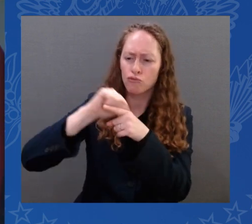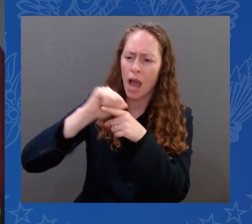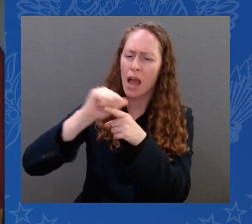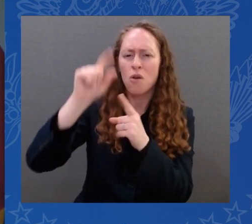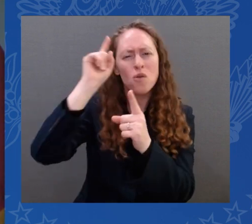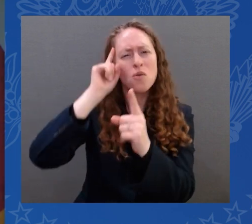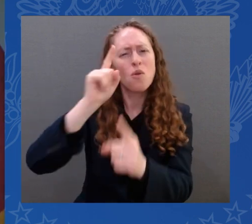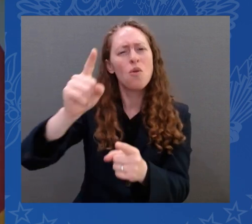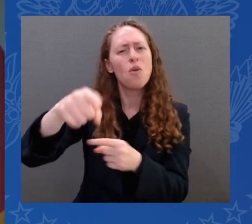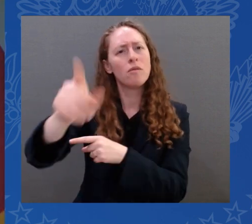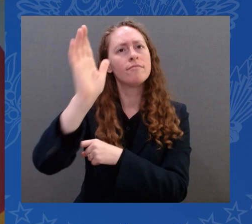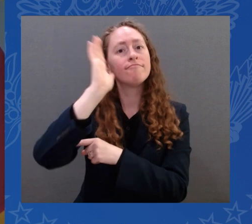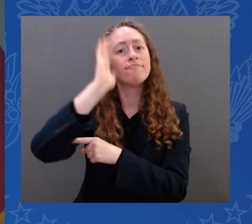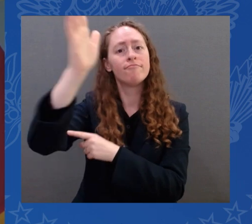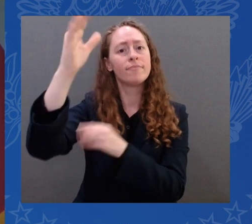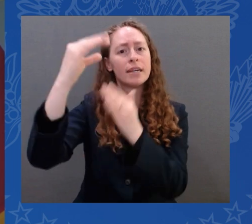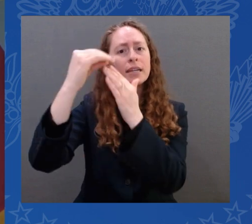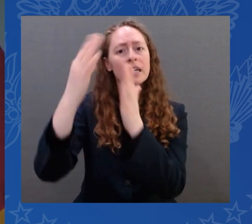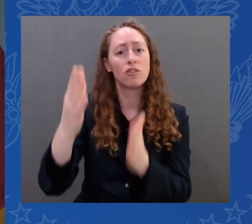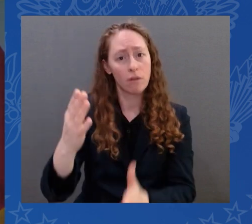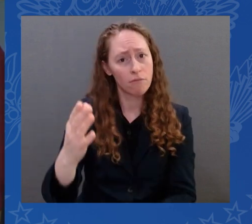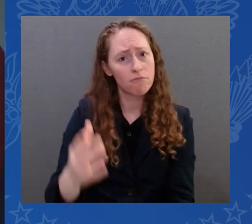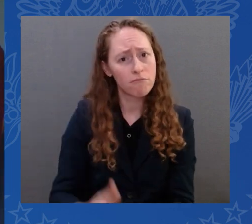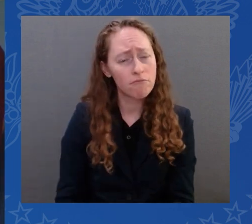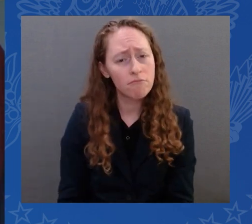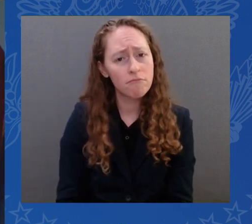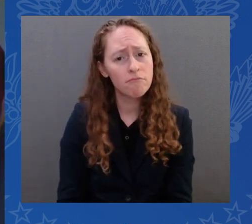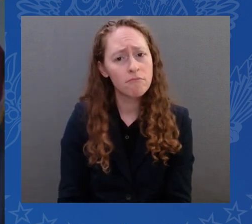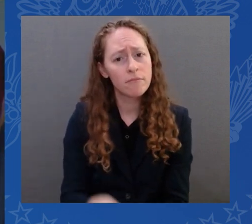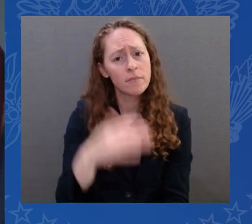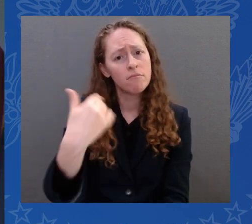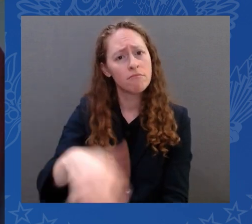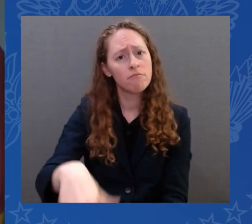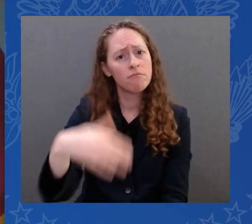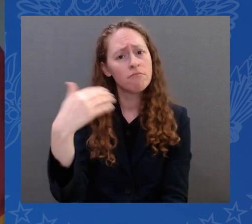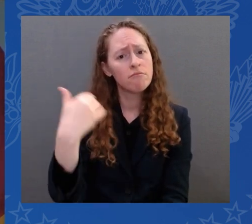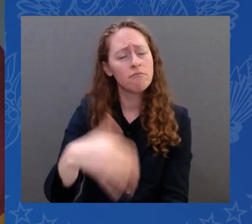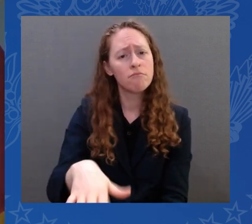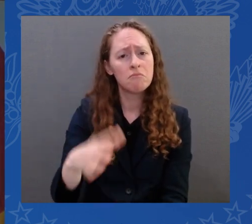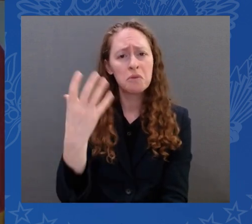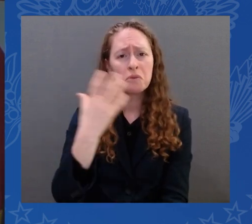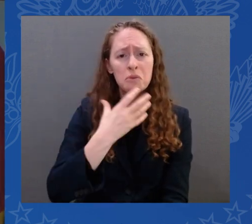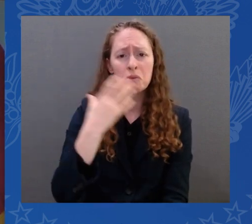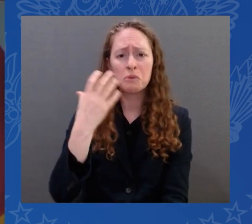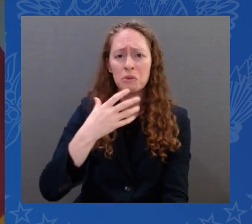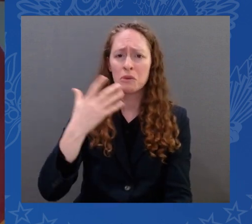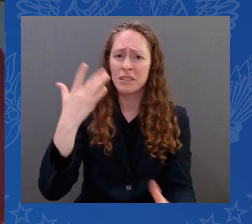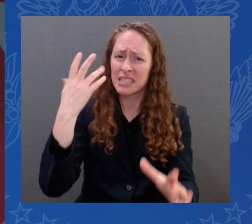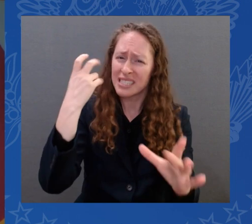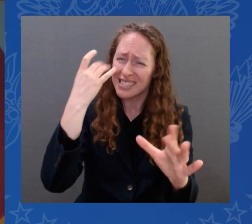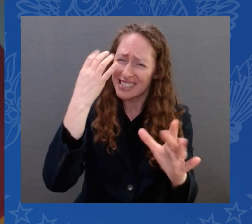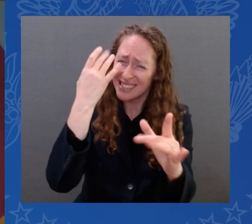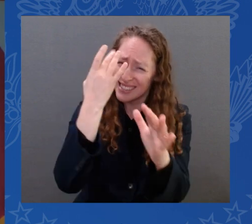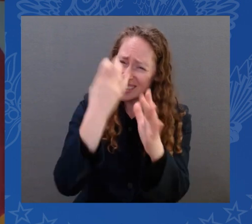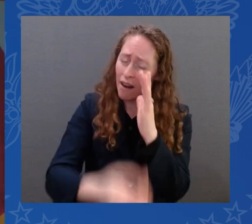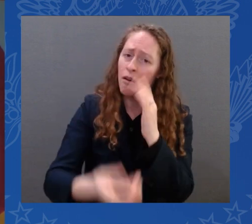You didn't take the easier route when you chose the Academy and, again, when you signed your Two for Sevens.